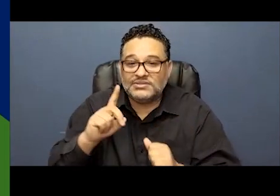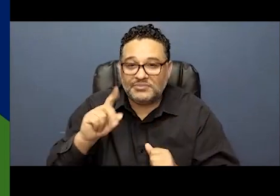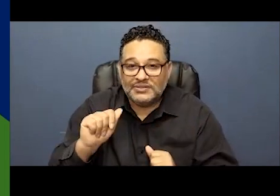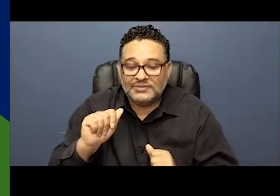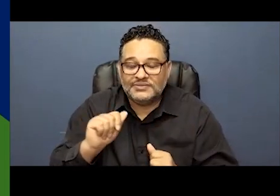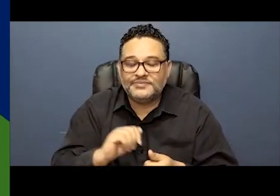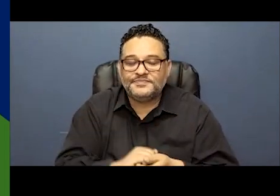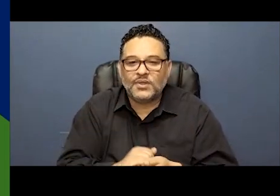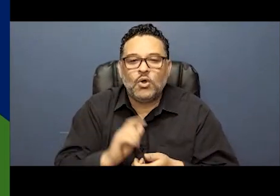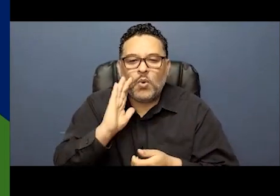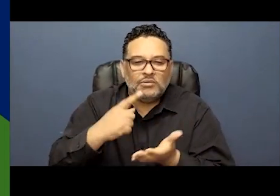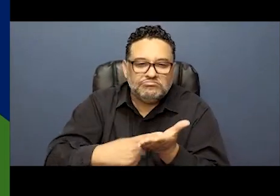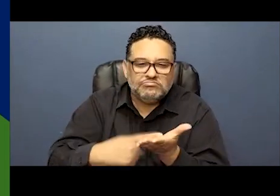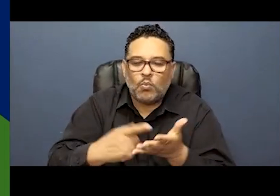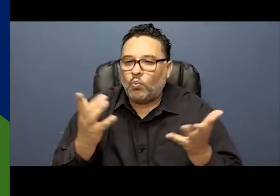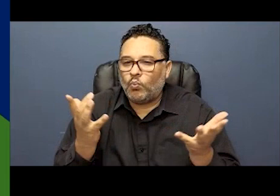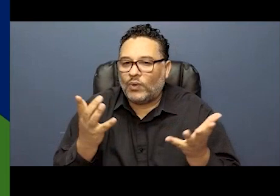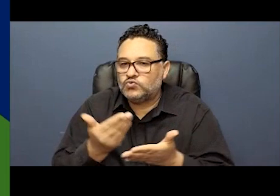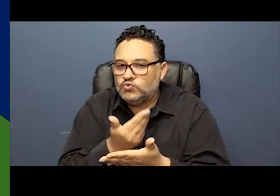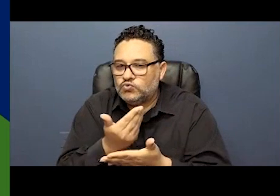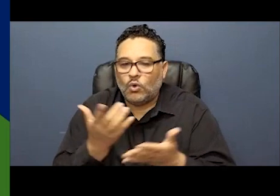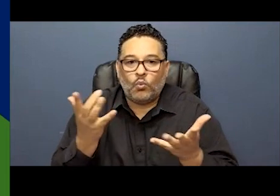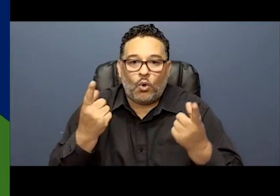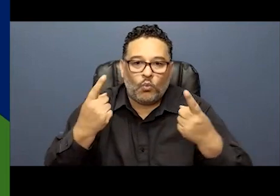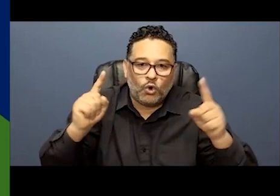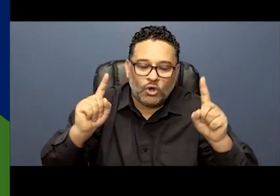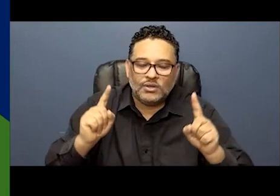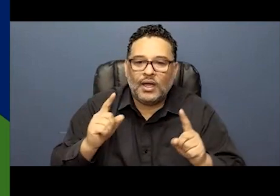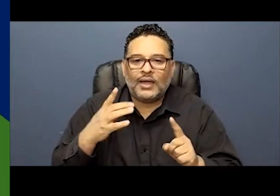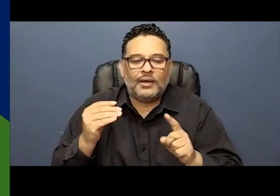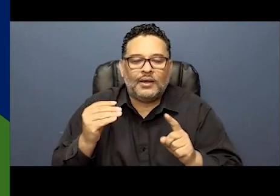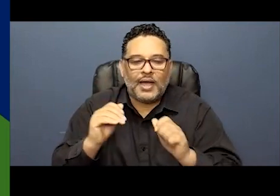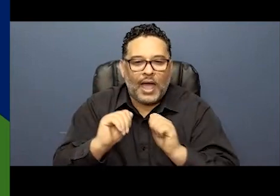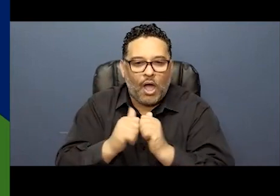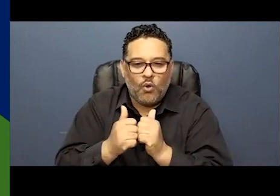We’ll cover what’s new, what works, and how to implement solutions that promote